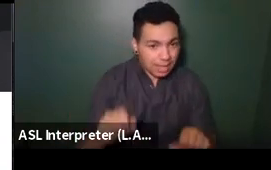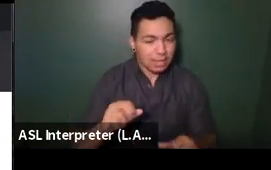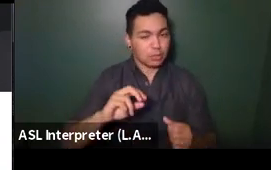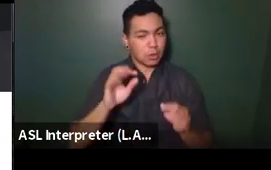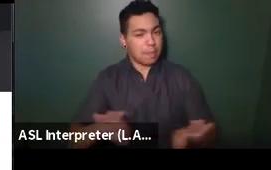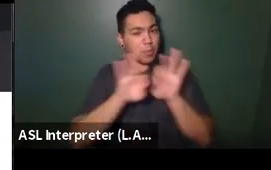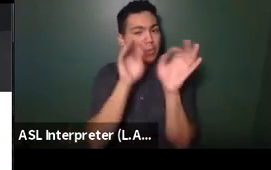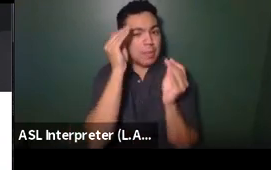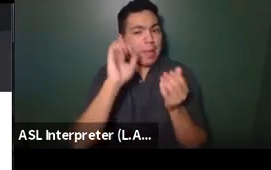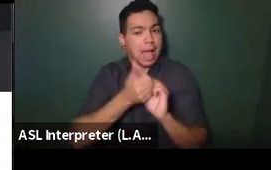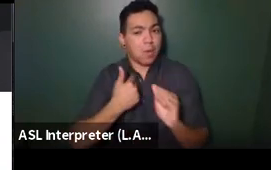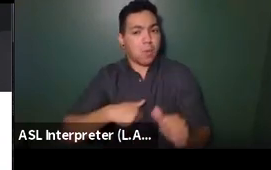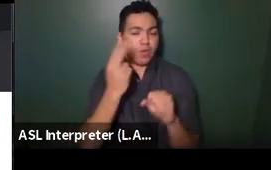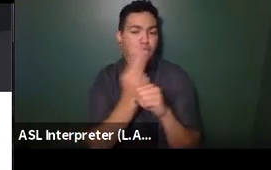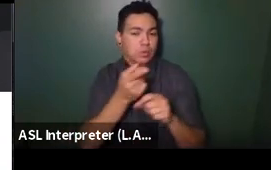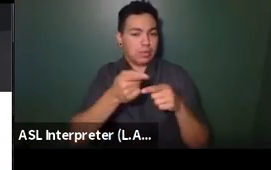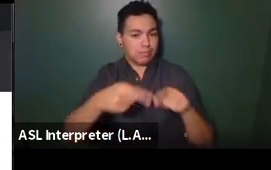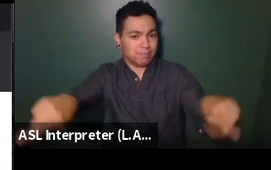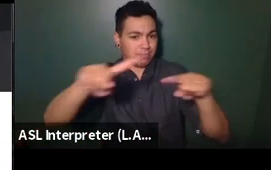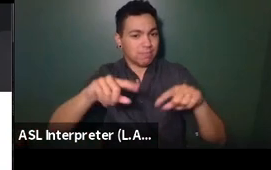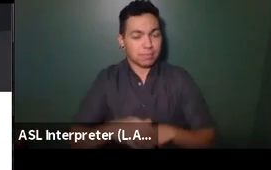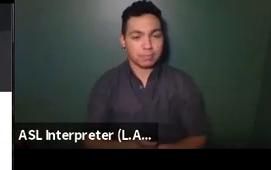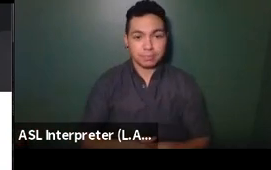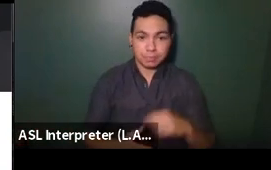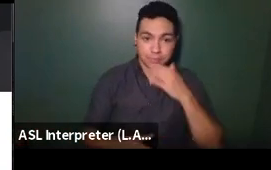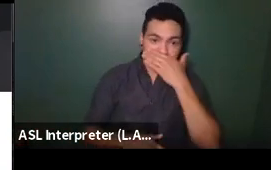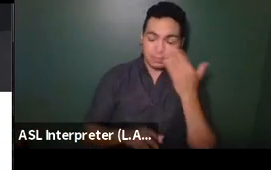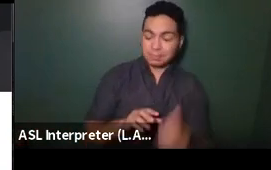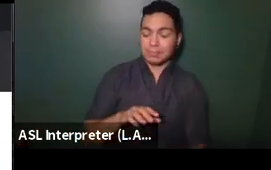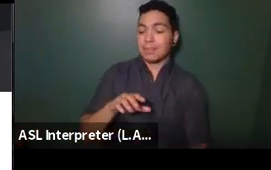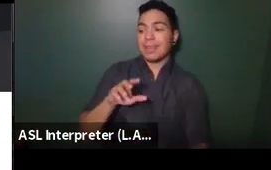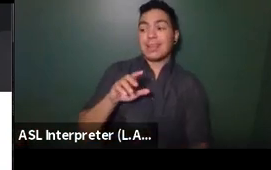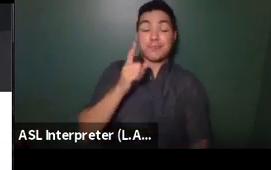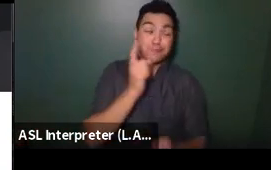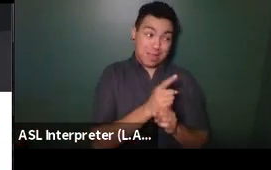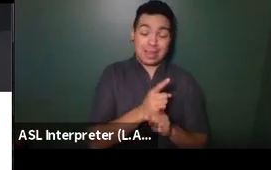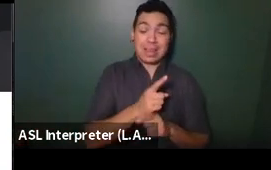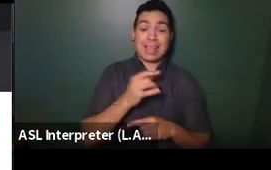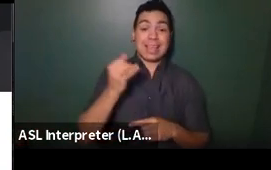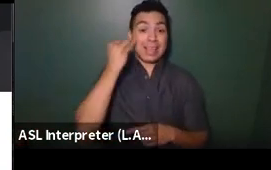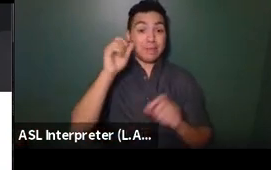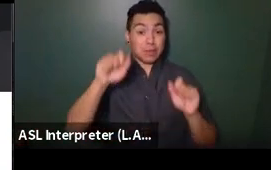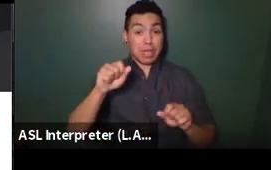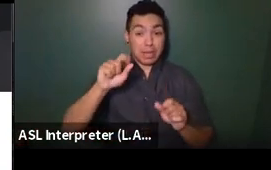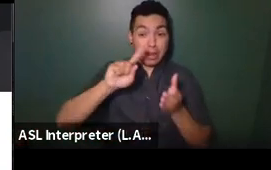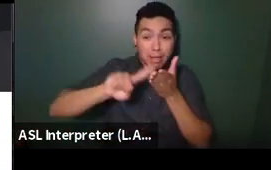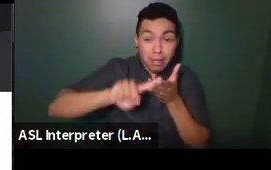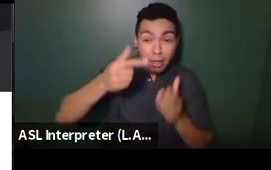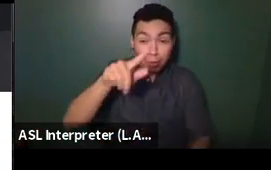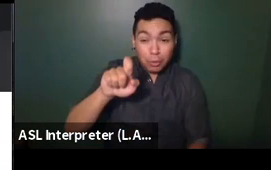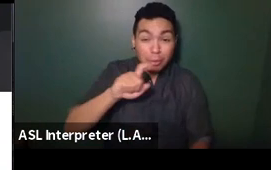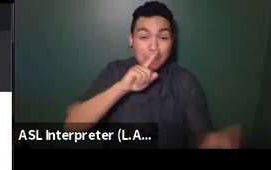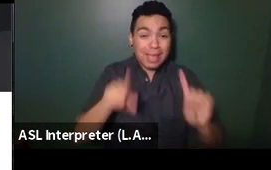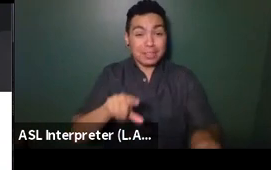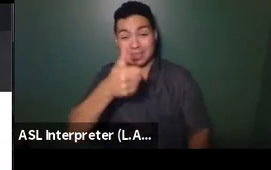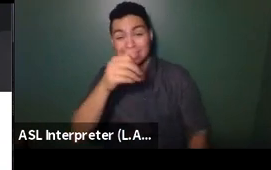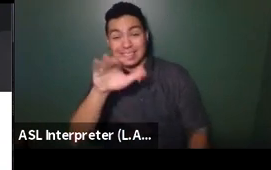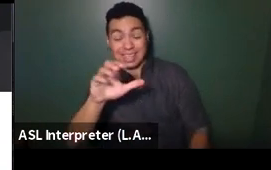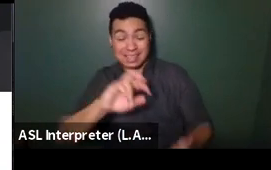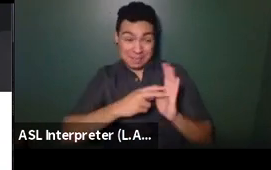Katherine Livick - ESD 112: Yeah. For me, the thing I the phrase I keep in my head is if you can Google the answer in 10 seconds, how deep of learning are we assessing? But that's just me.